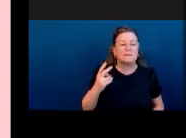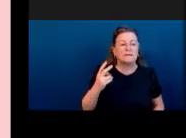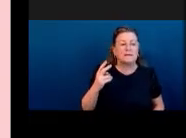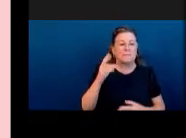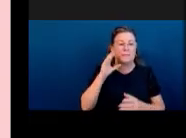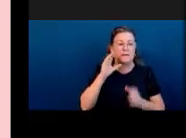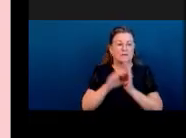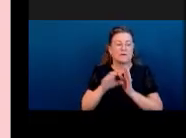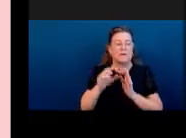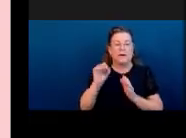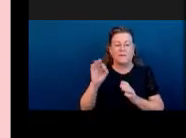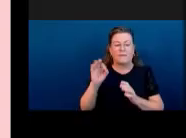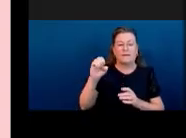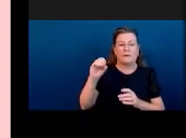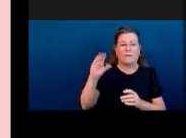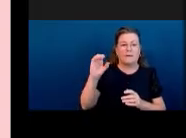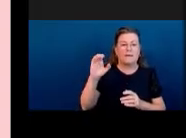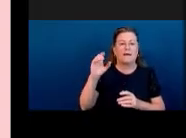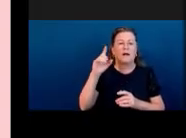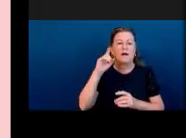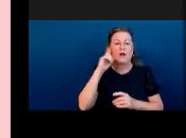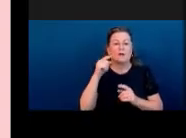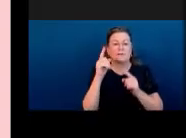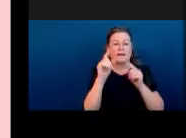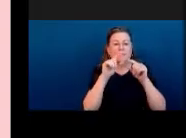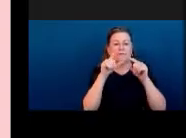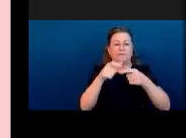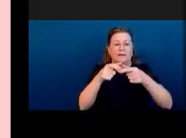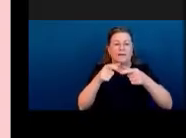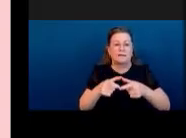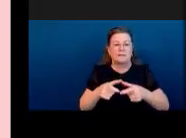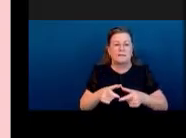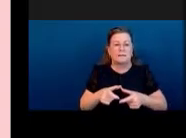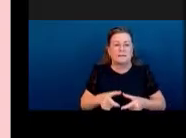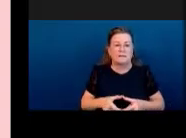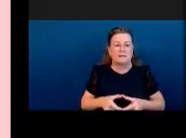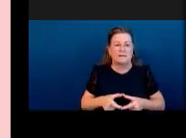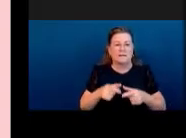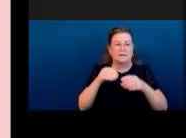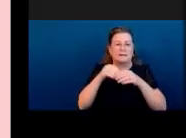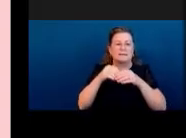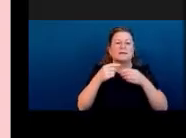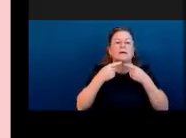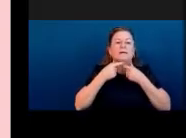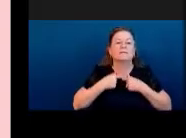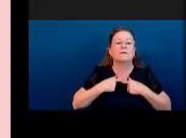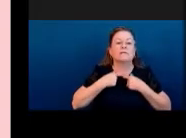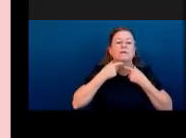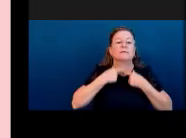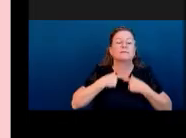you'll see it looks like rings and their esophagus, it's really irritated. And so a lot of these kids feeding is just really